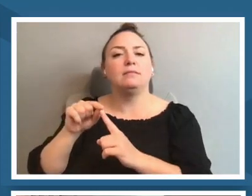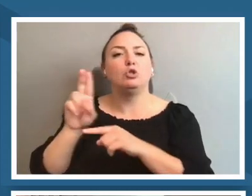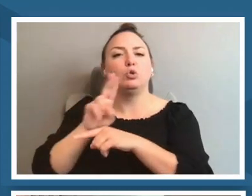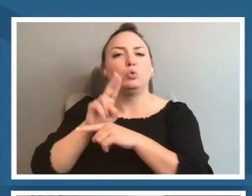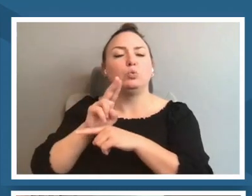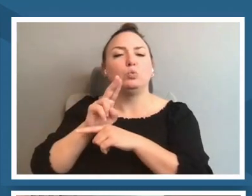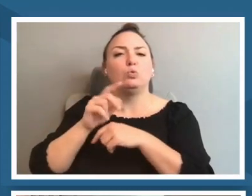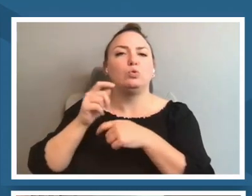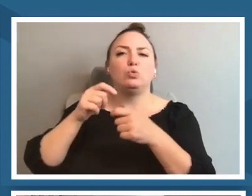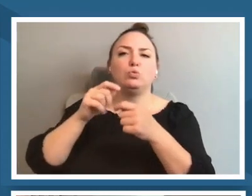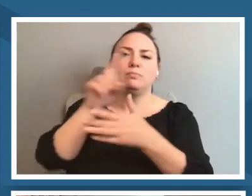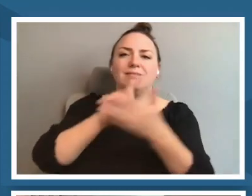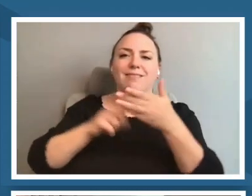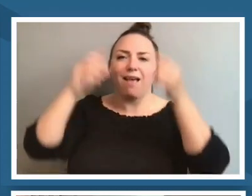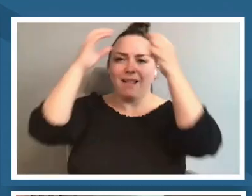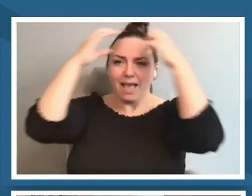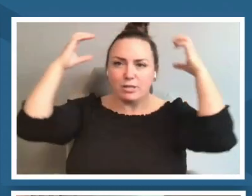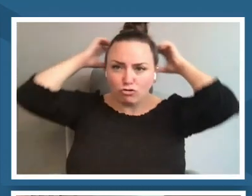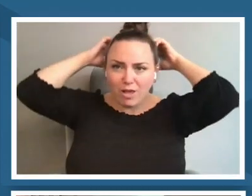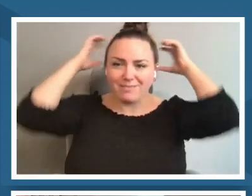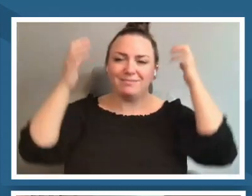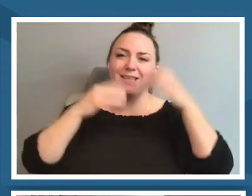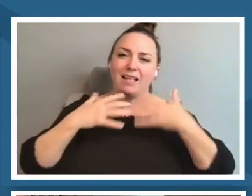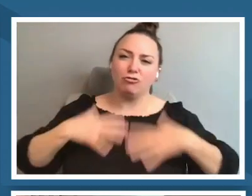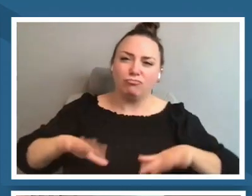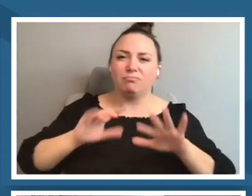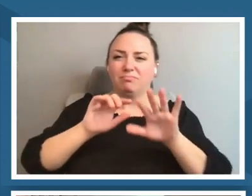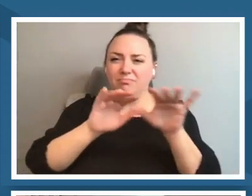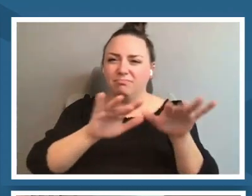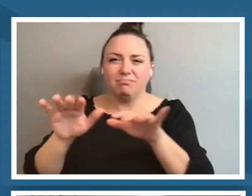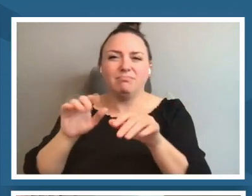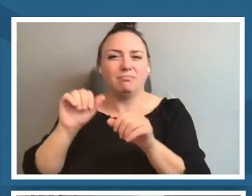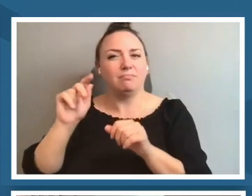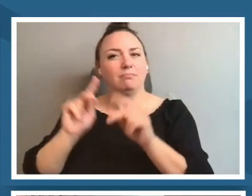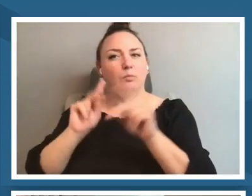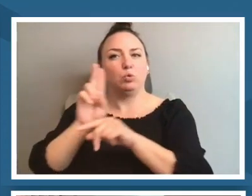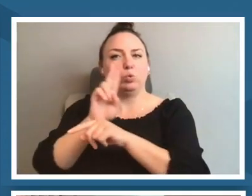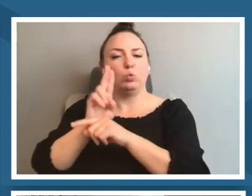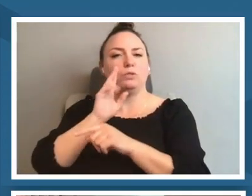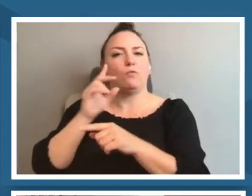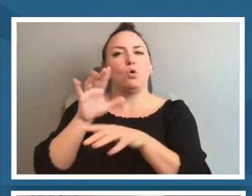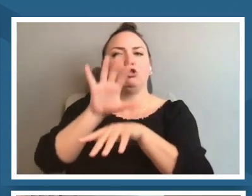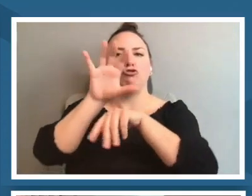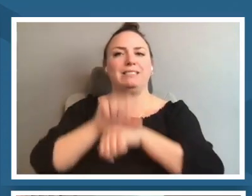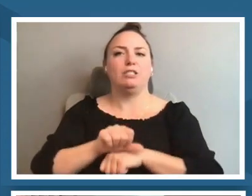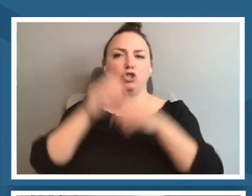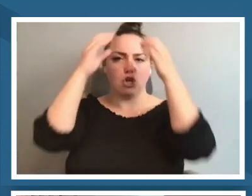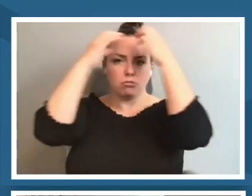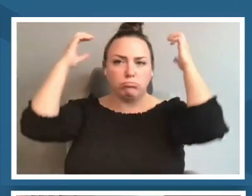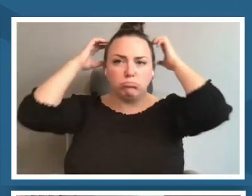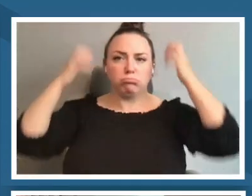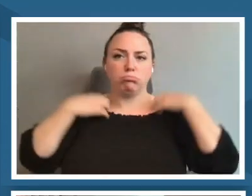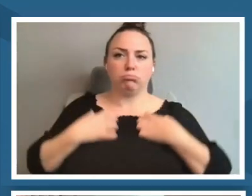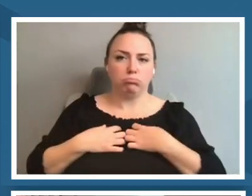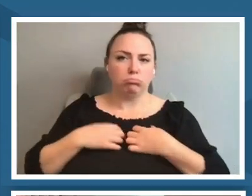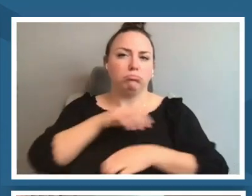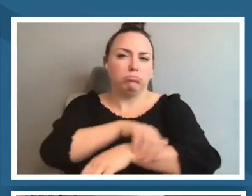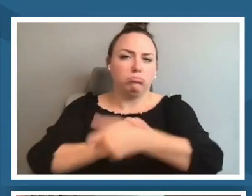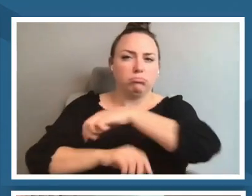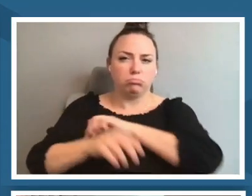that priority speakers use for traditional adornment so think about